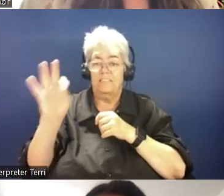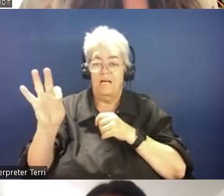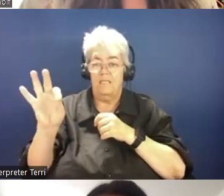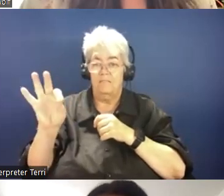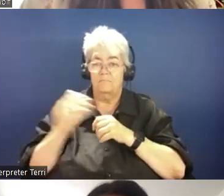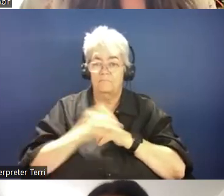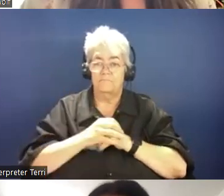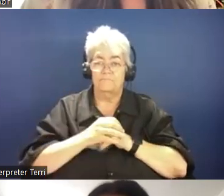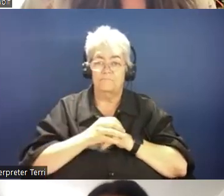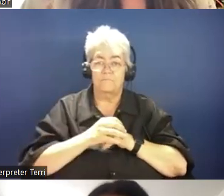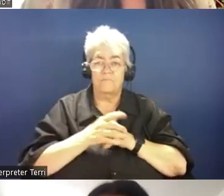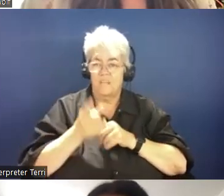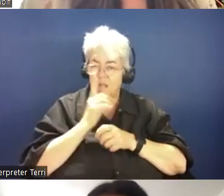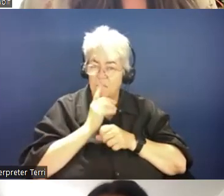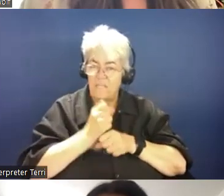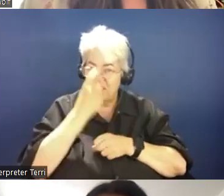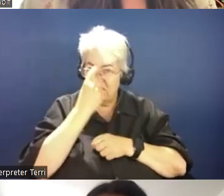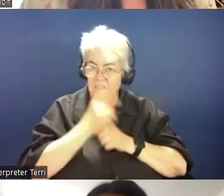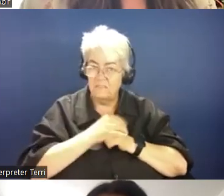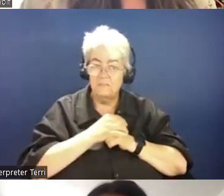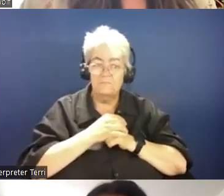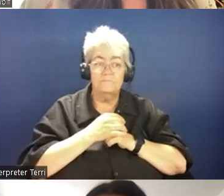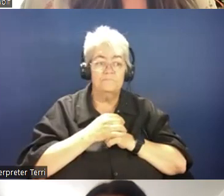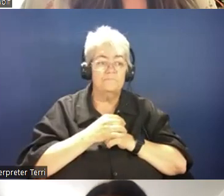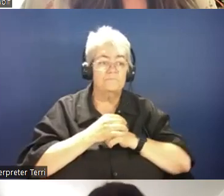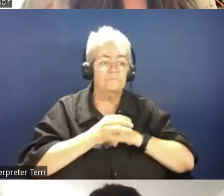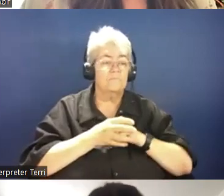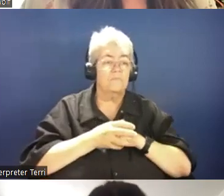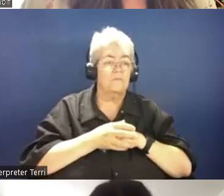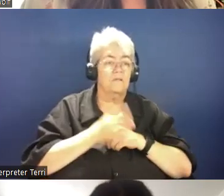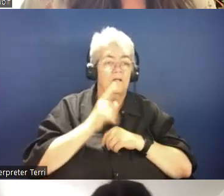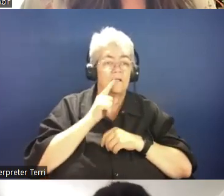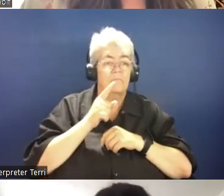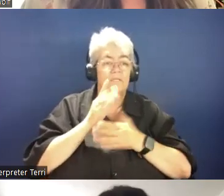that makes sense to you. (Katie) Um, let me stop sharing my screen,